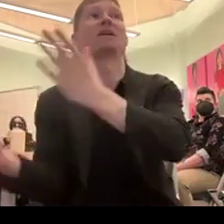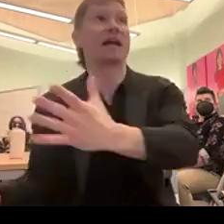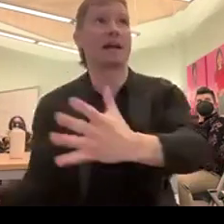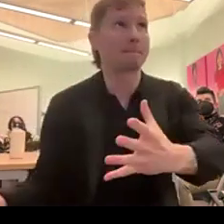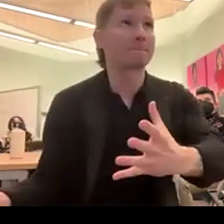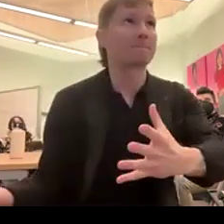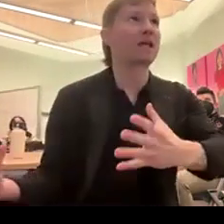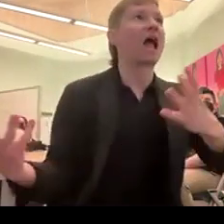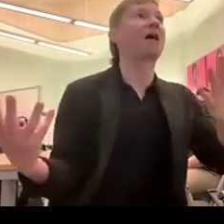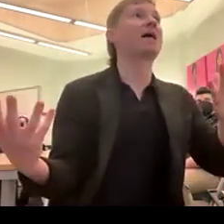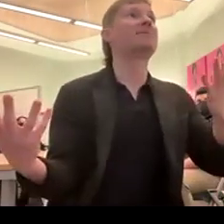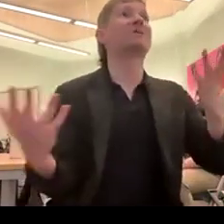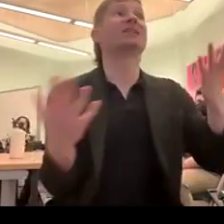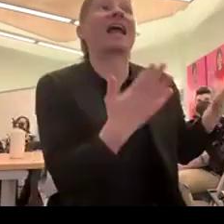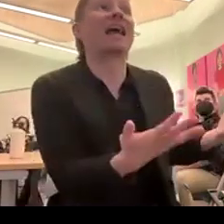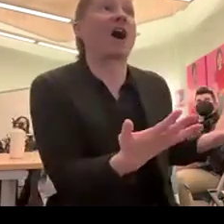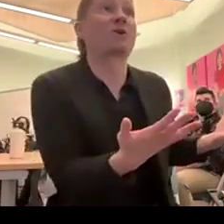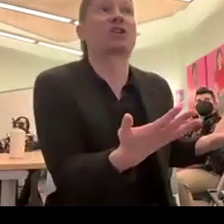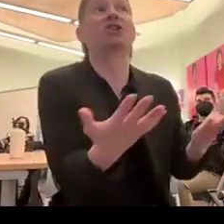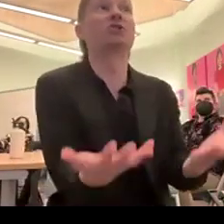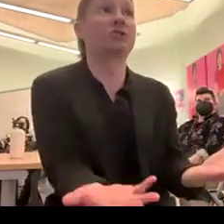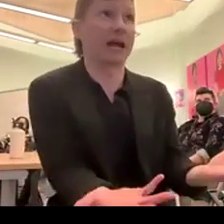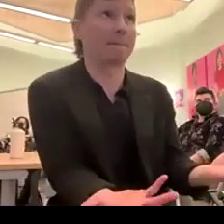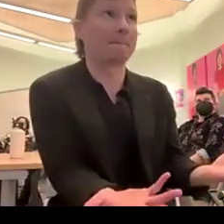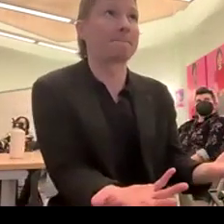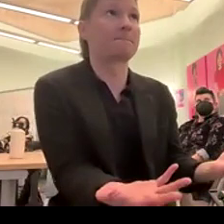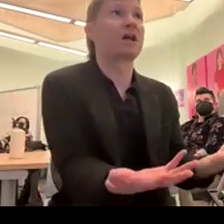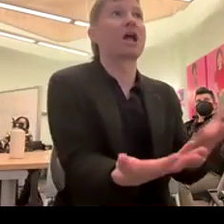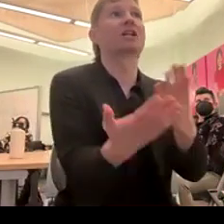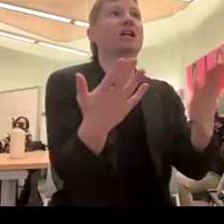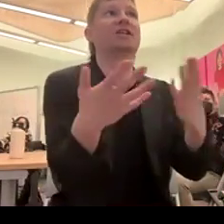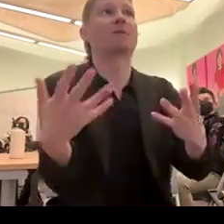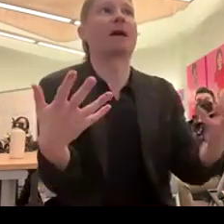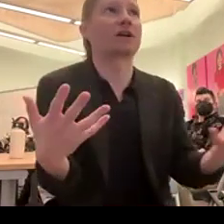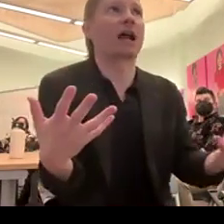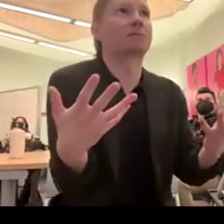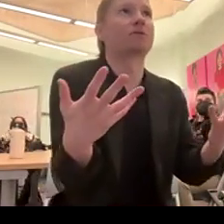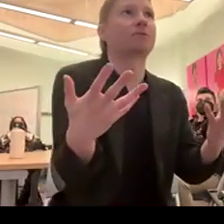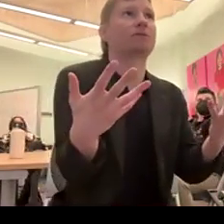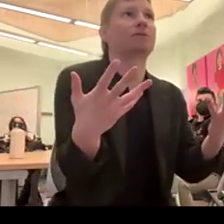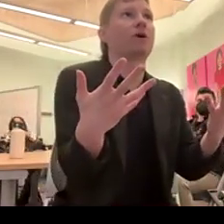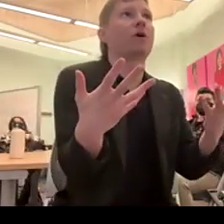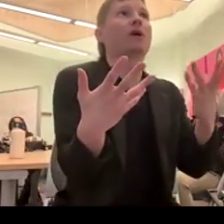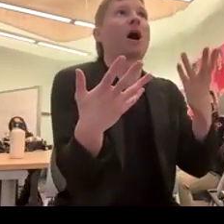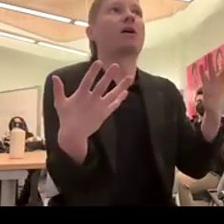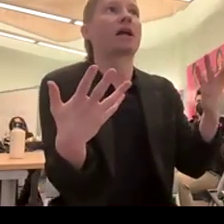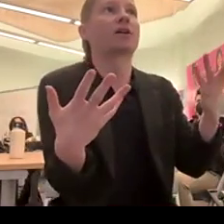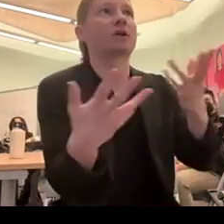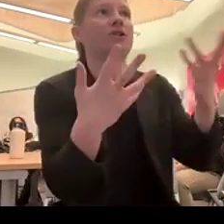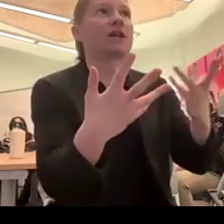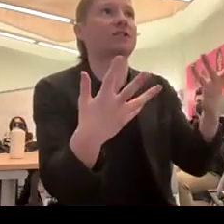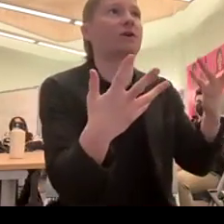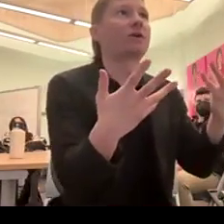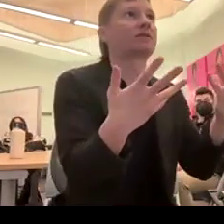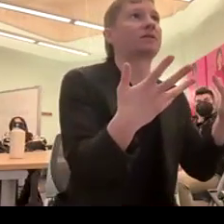okay if I want to work maybe six hours on Monday and then maybe 10 hours on Tuesday, it doesn't